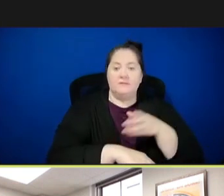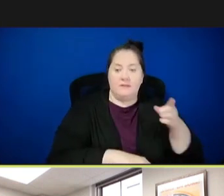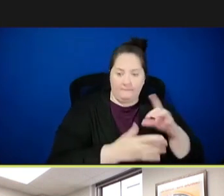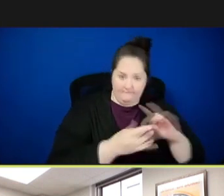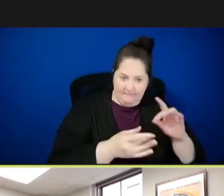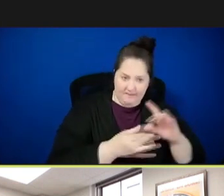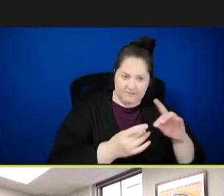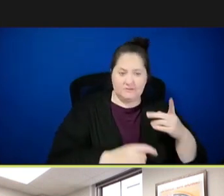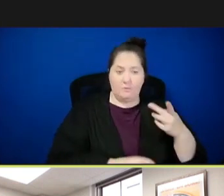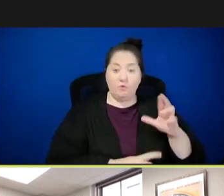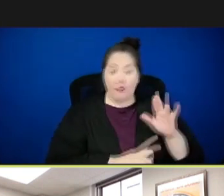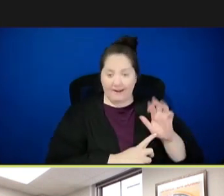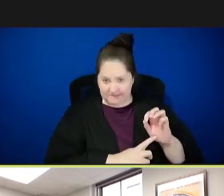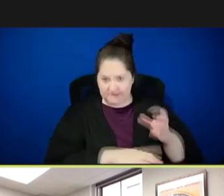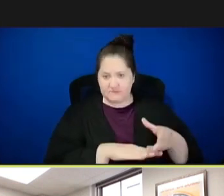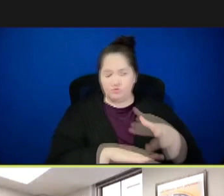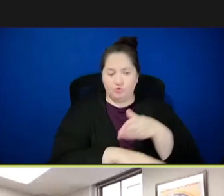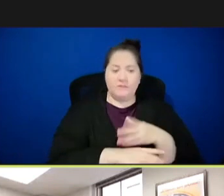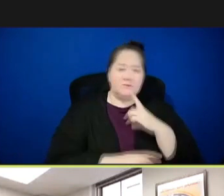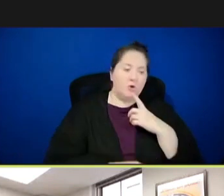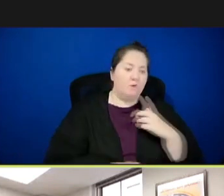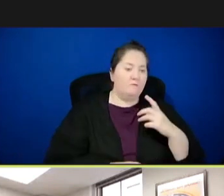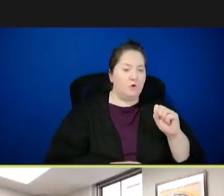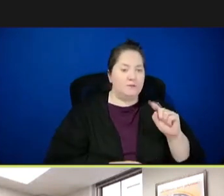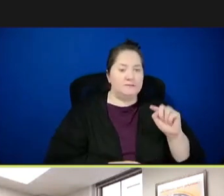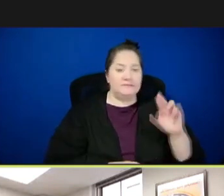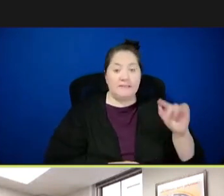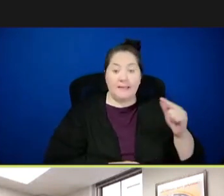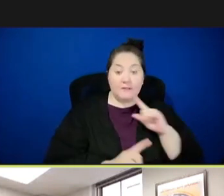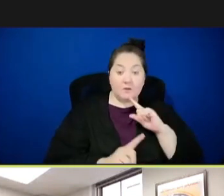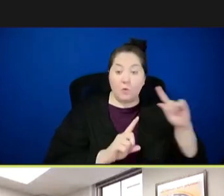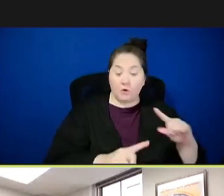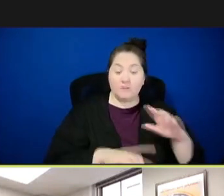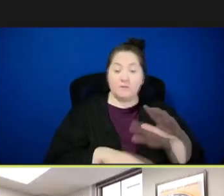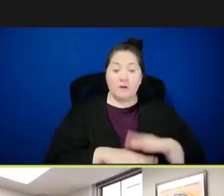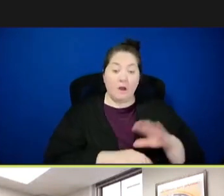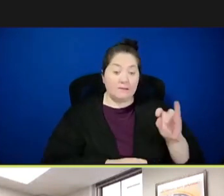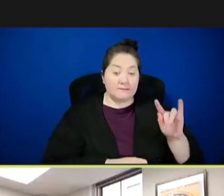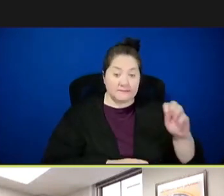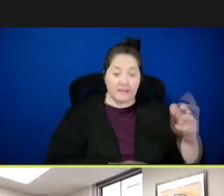there are data for standing orders for on-site immunization. There's mixed data